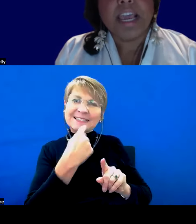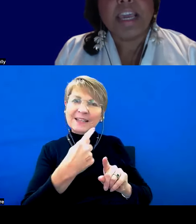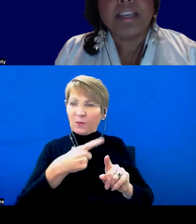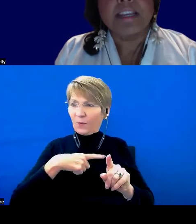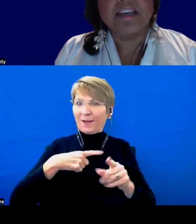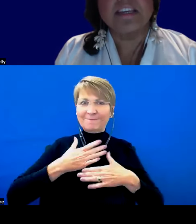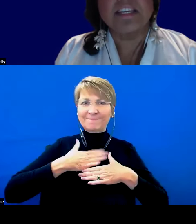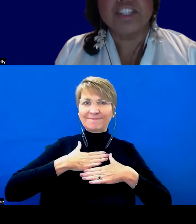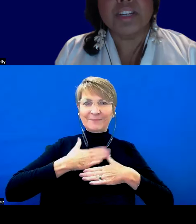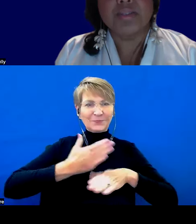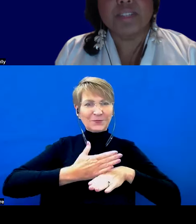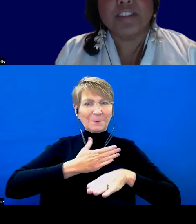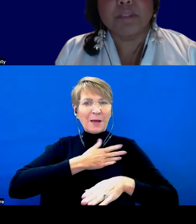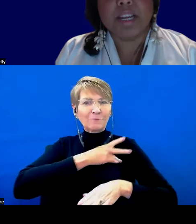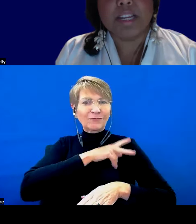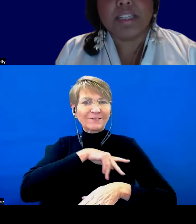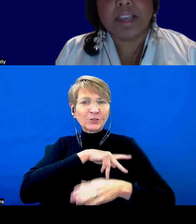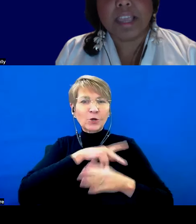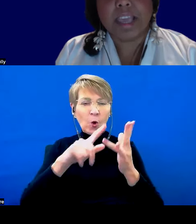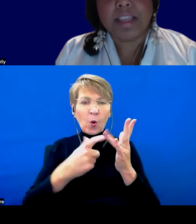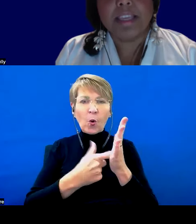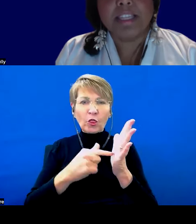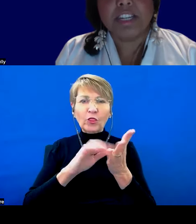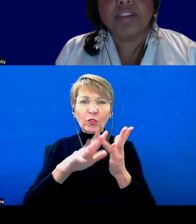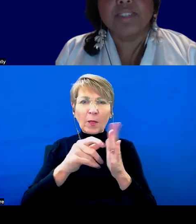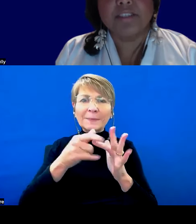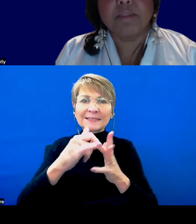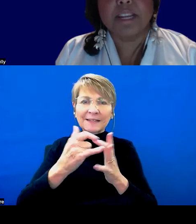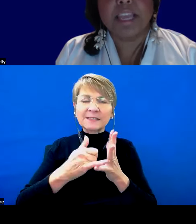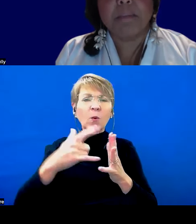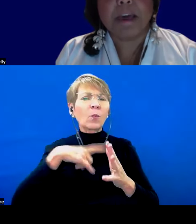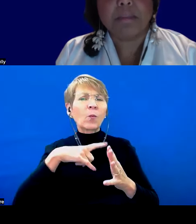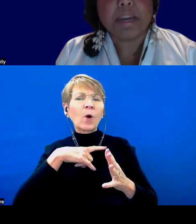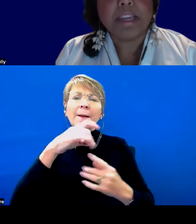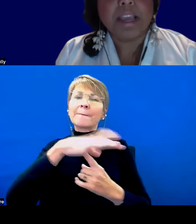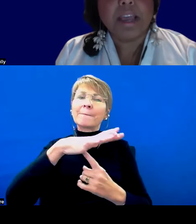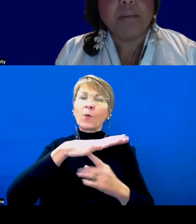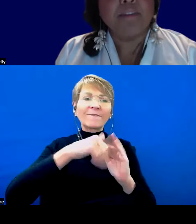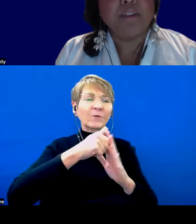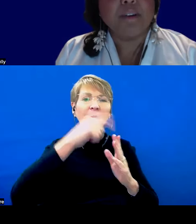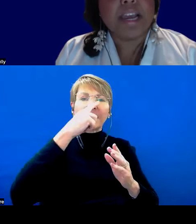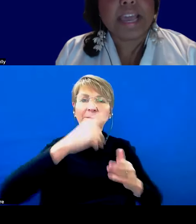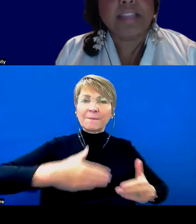in congenital deafblind in the congenital deafblind care pathway?' Before I answer